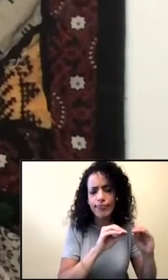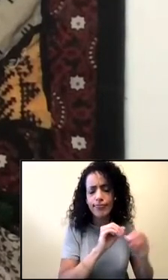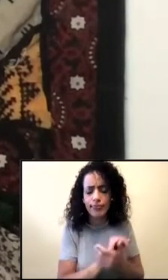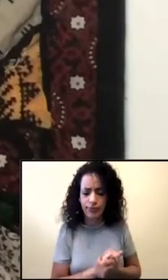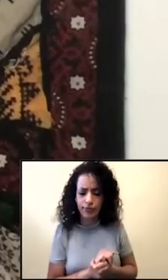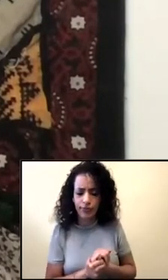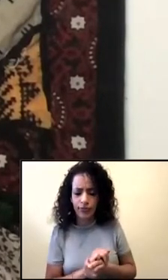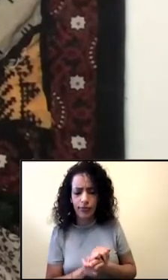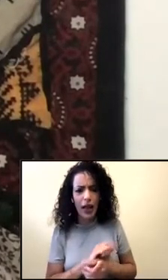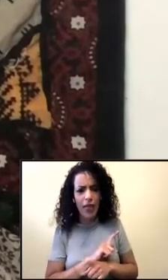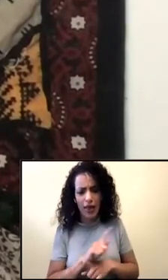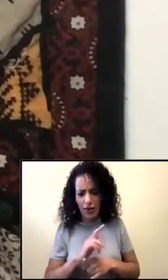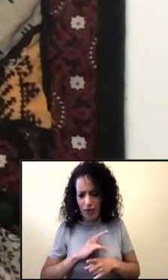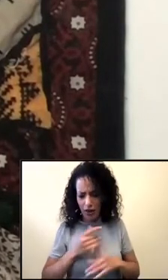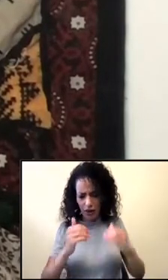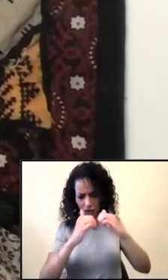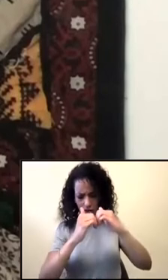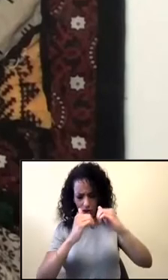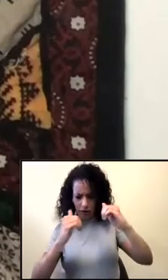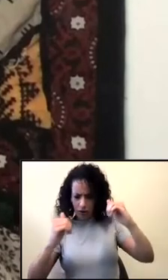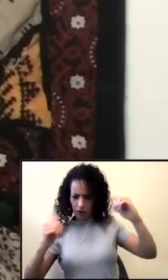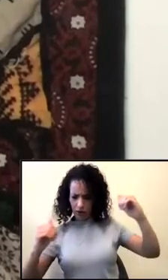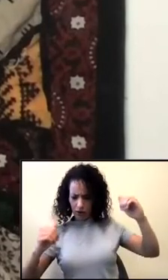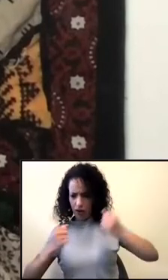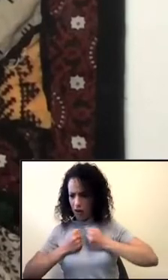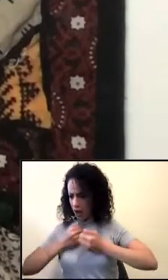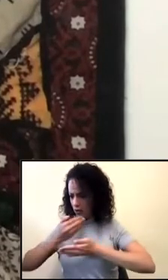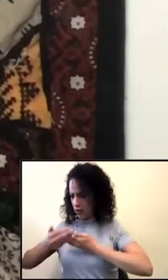there's an absence of our stories and where there is a representation. It's very,